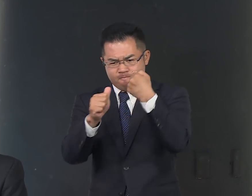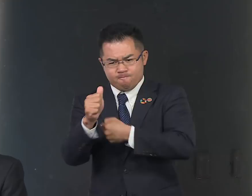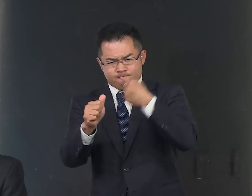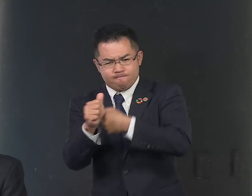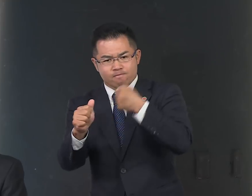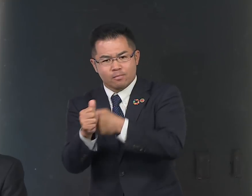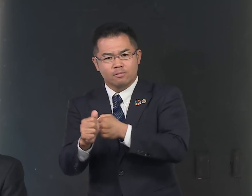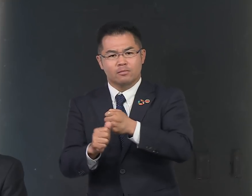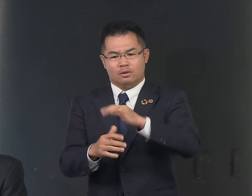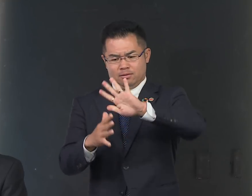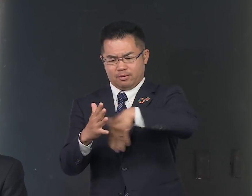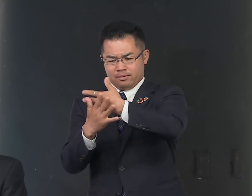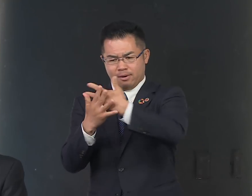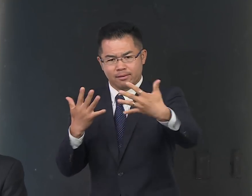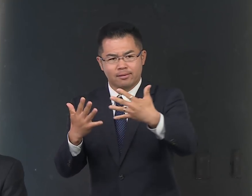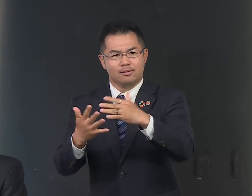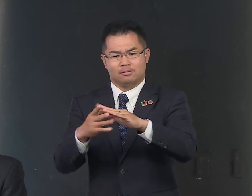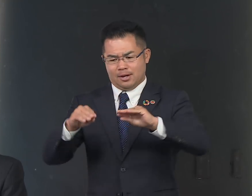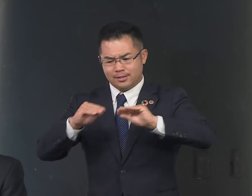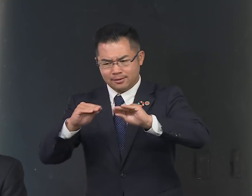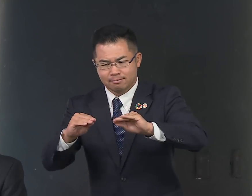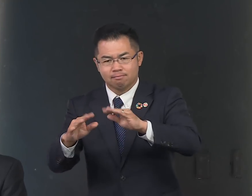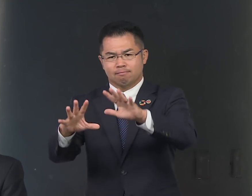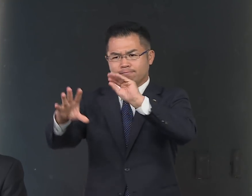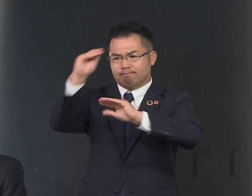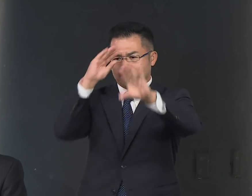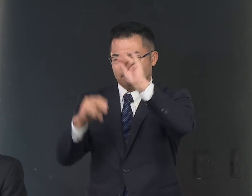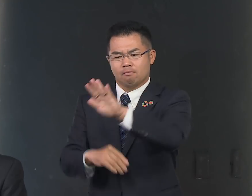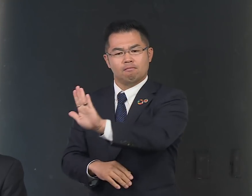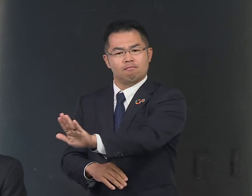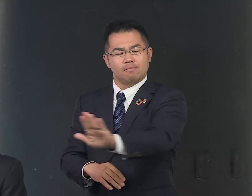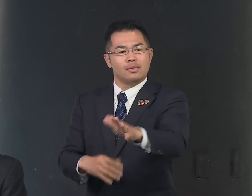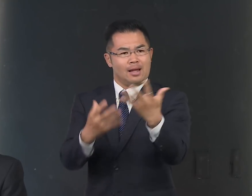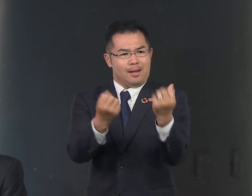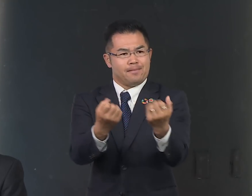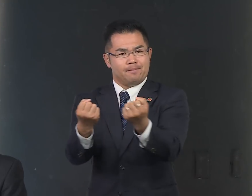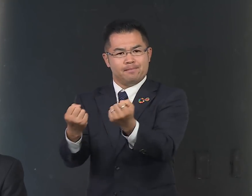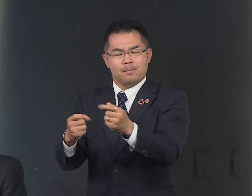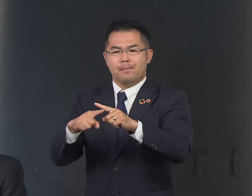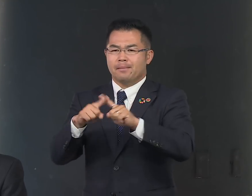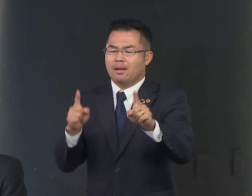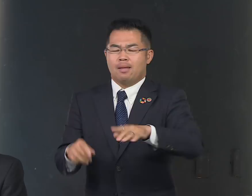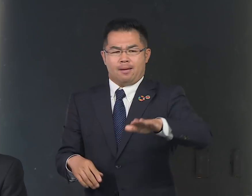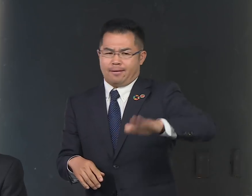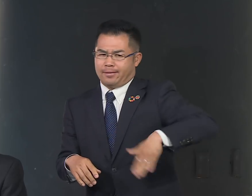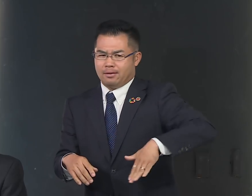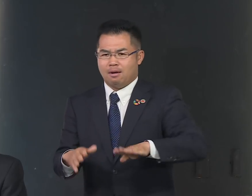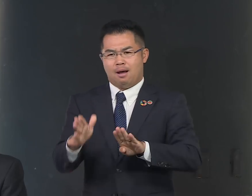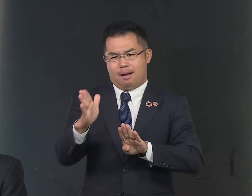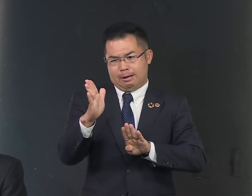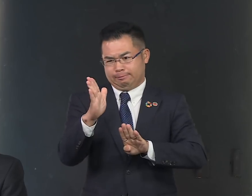that you have, and the messages that you mentioned are appropriate, because as we look to Deaf people's experiences, there